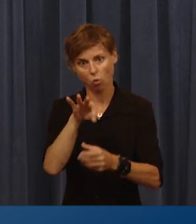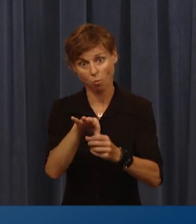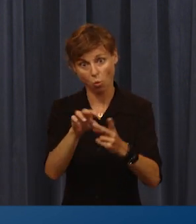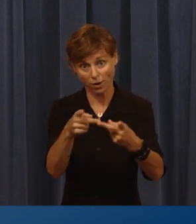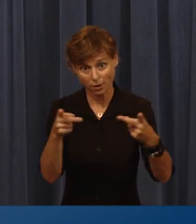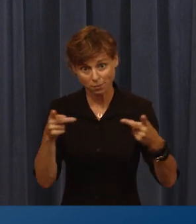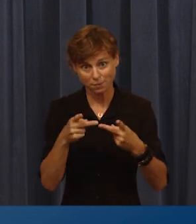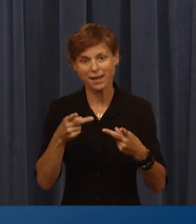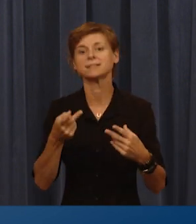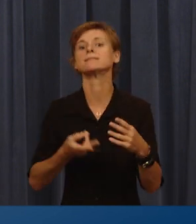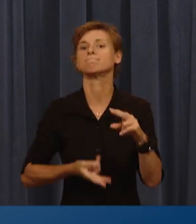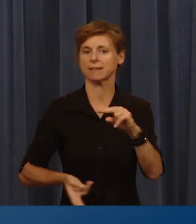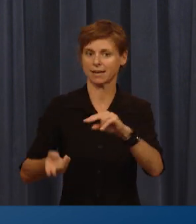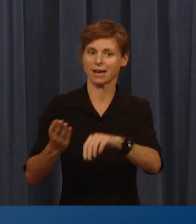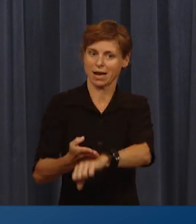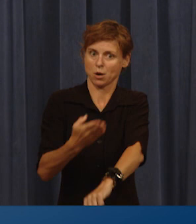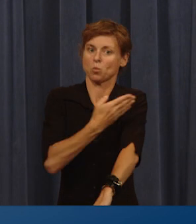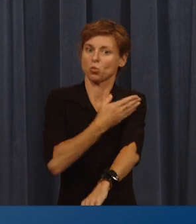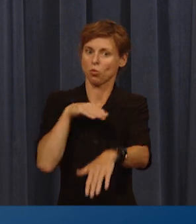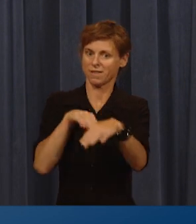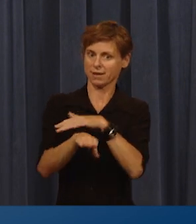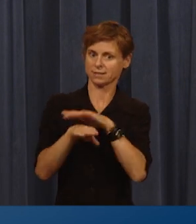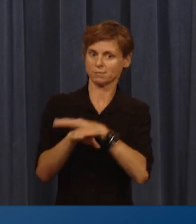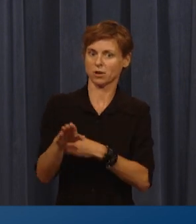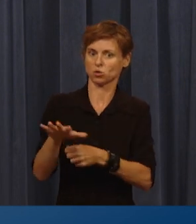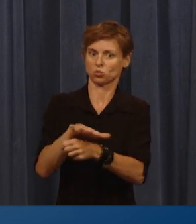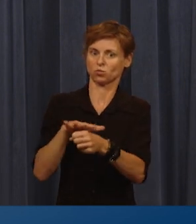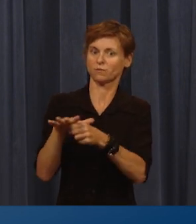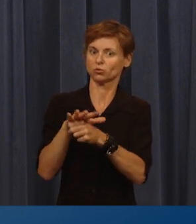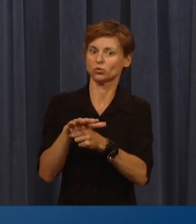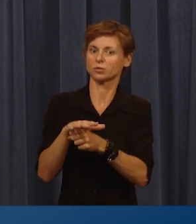place accessibility in over 50 jurisdictions.